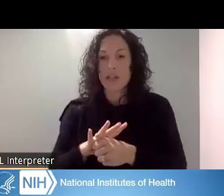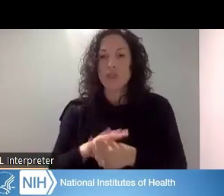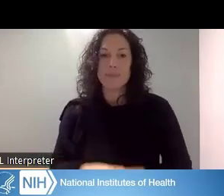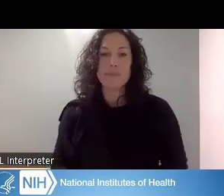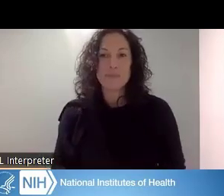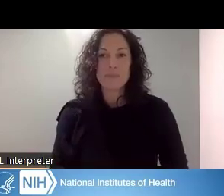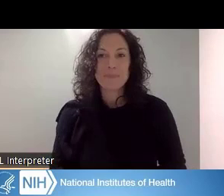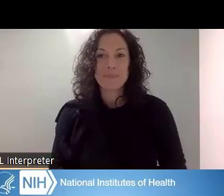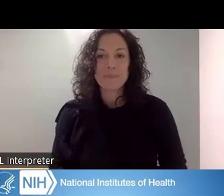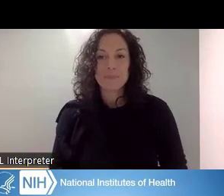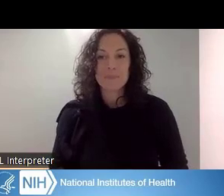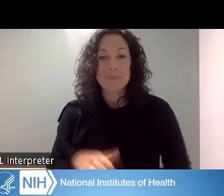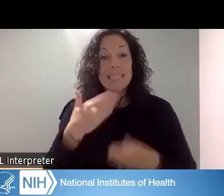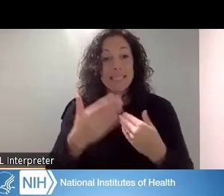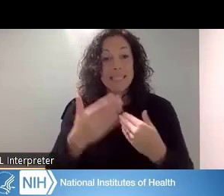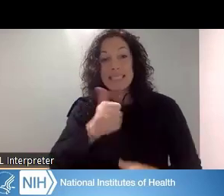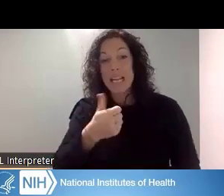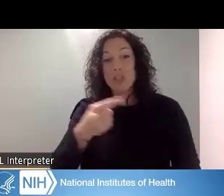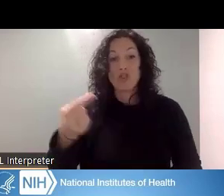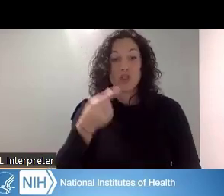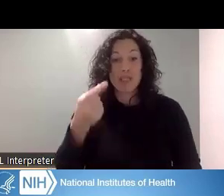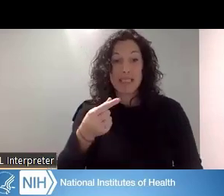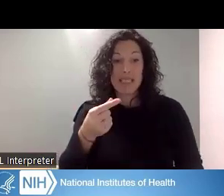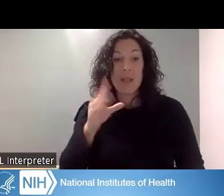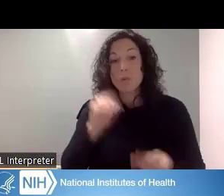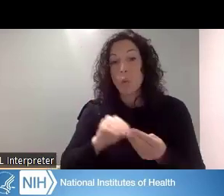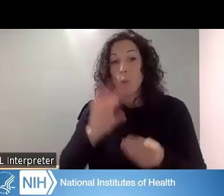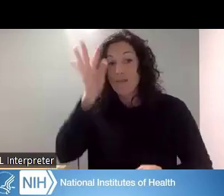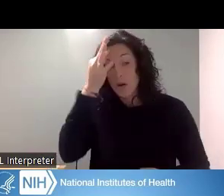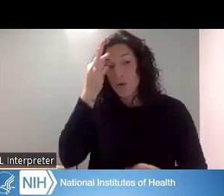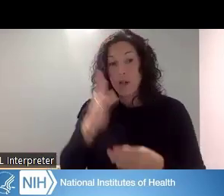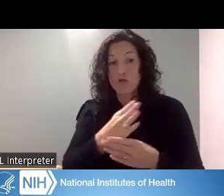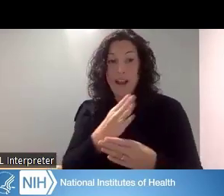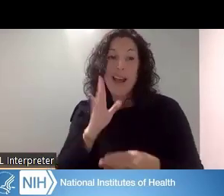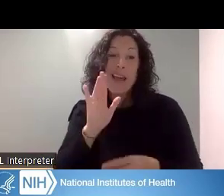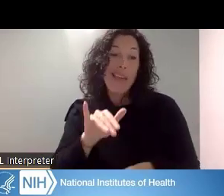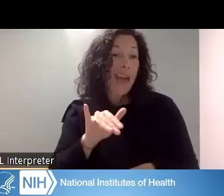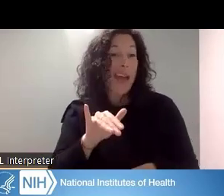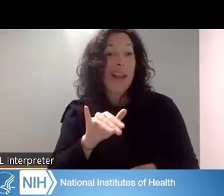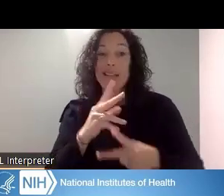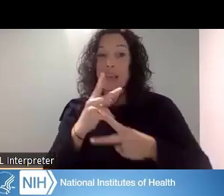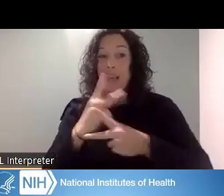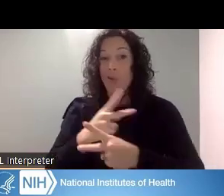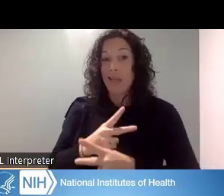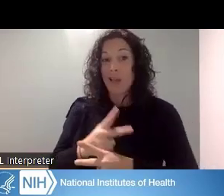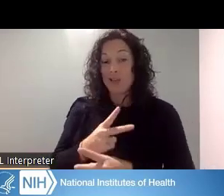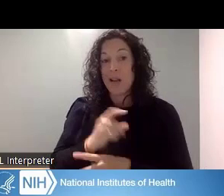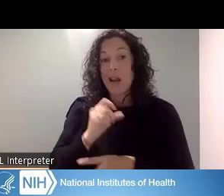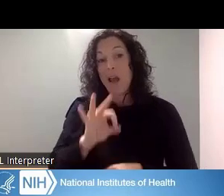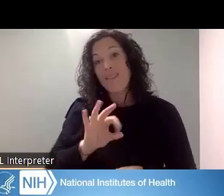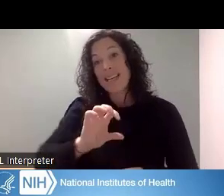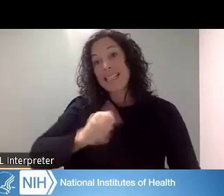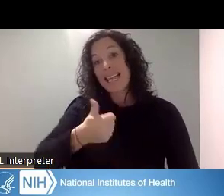Next field, 10g, is the total federal share, and that is a calculation of 10e and 10f,